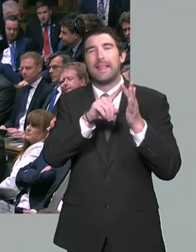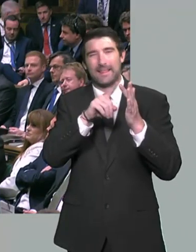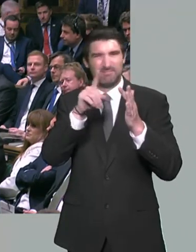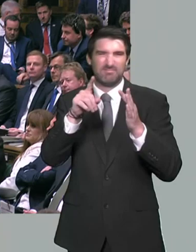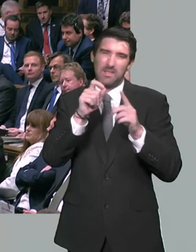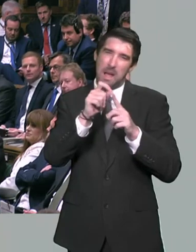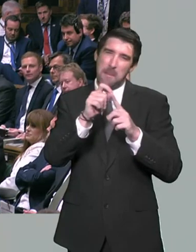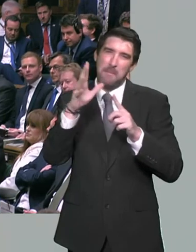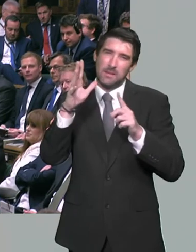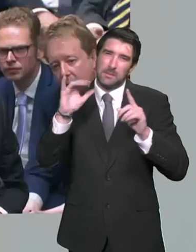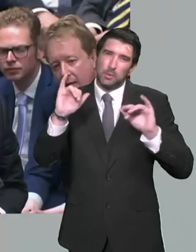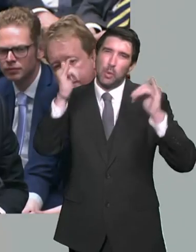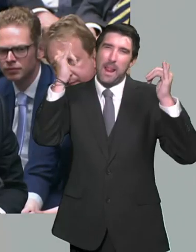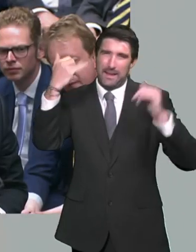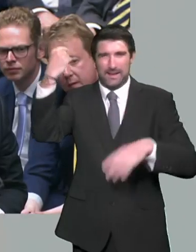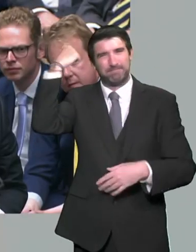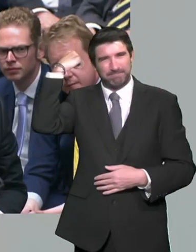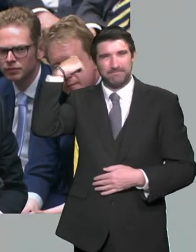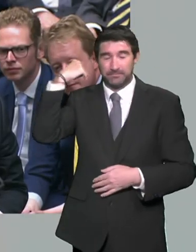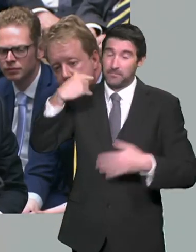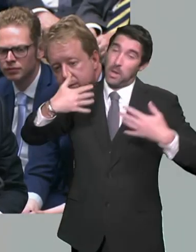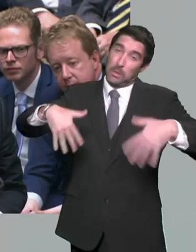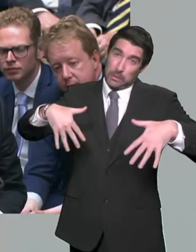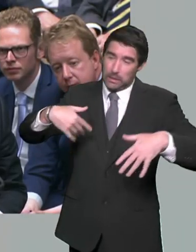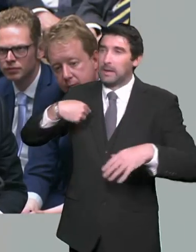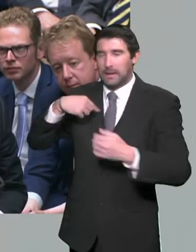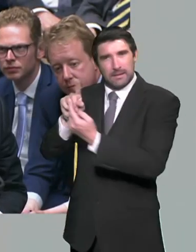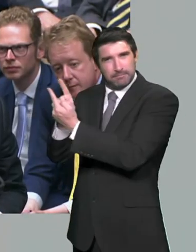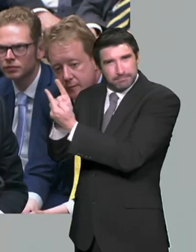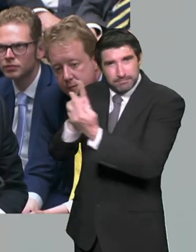mentoring and support group that provides life-changing support to a wide range of women,